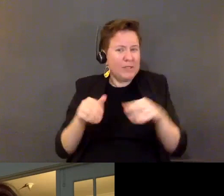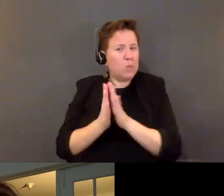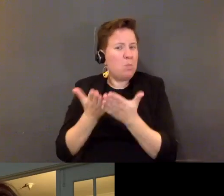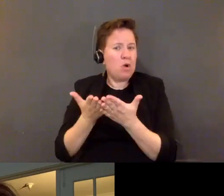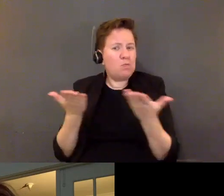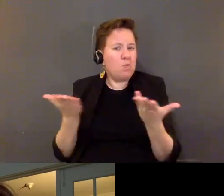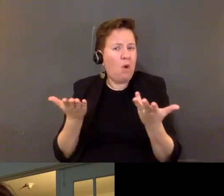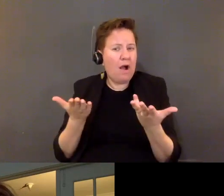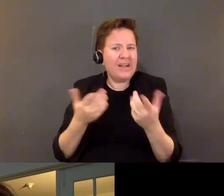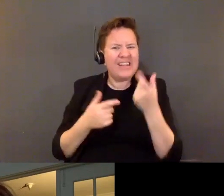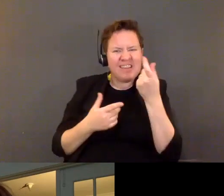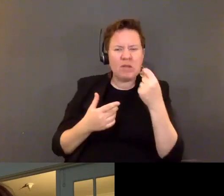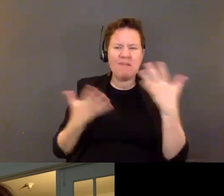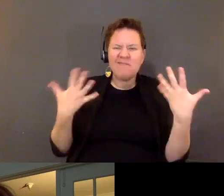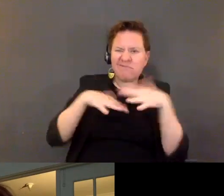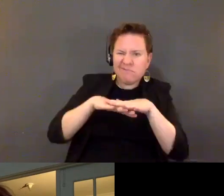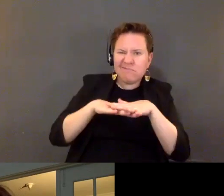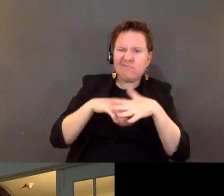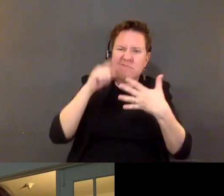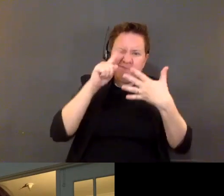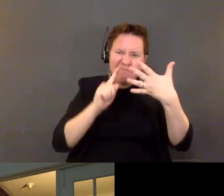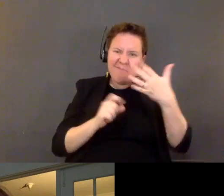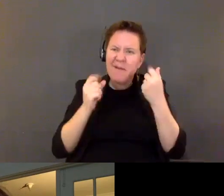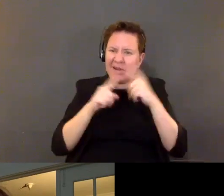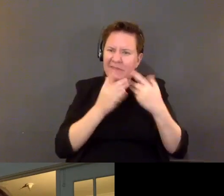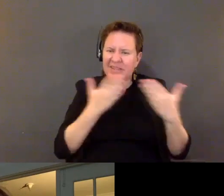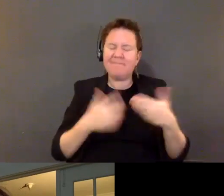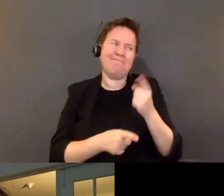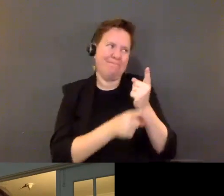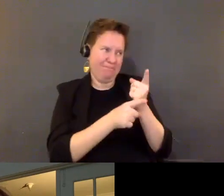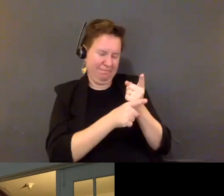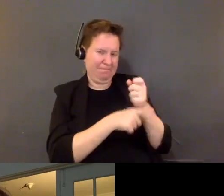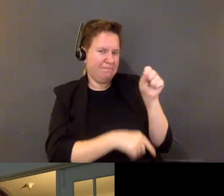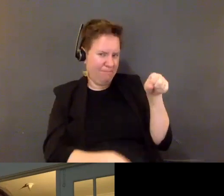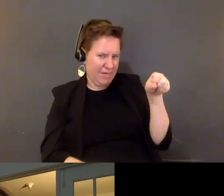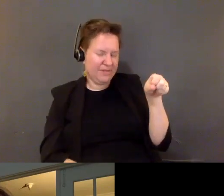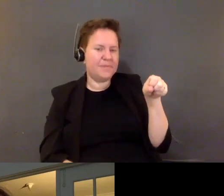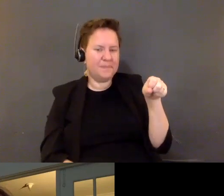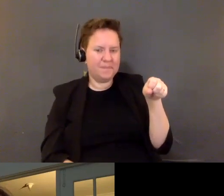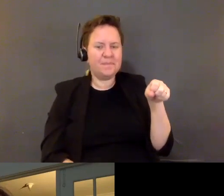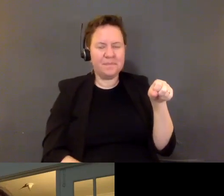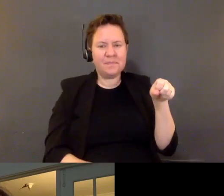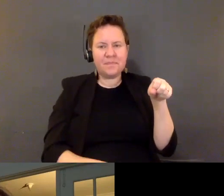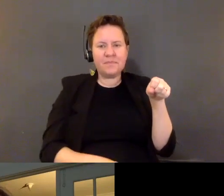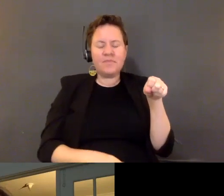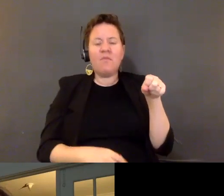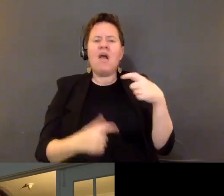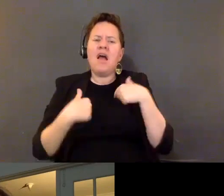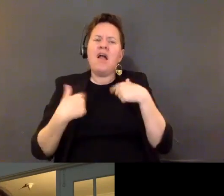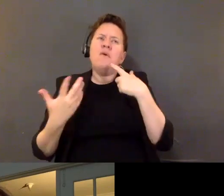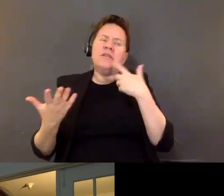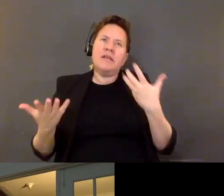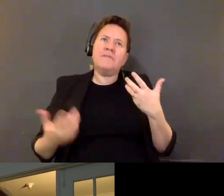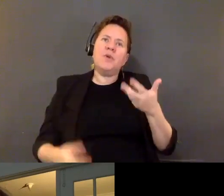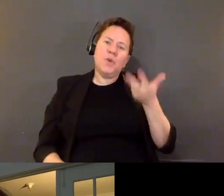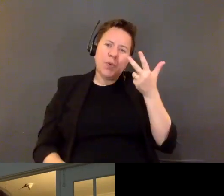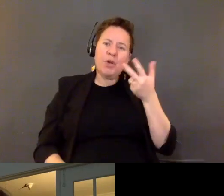it's kind of a hybrid of many things it is um it's i would say three or four books in one